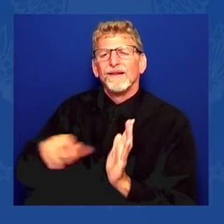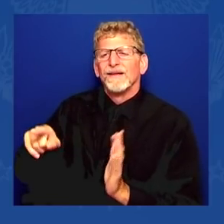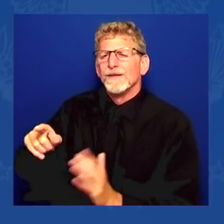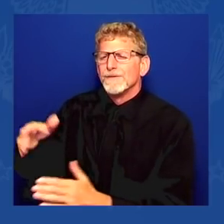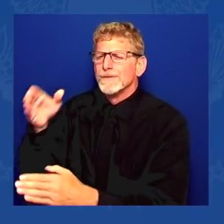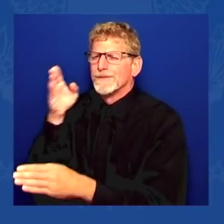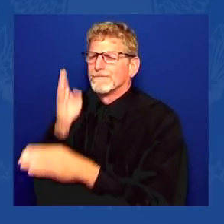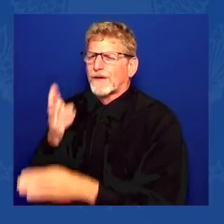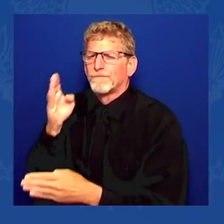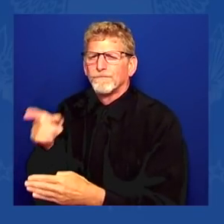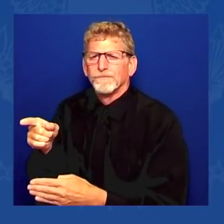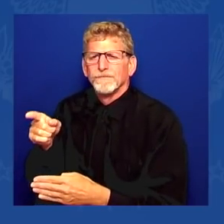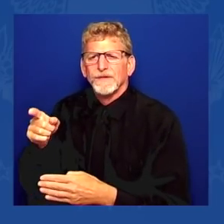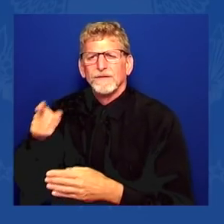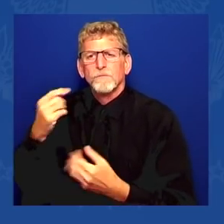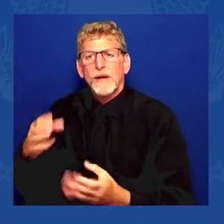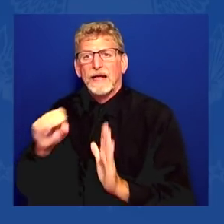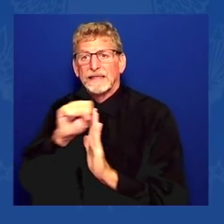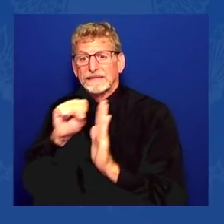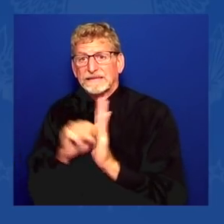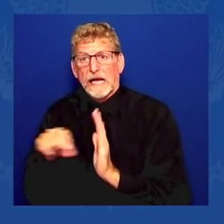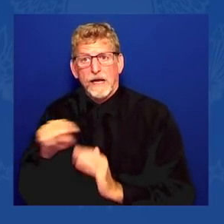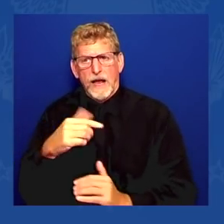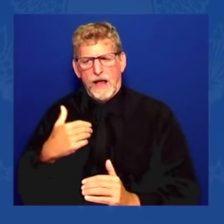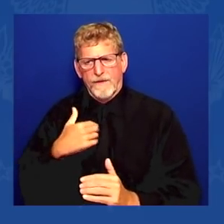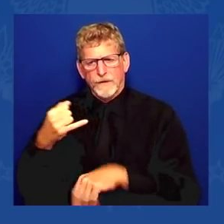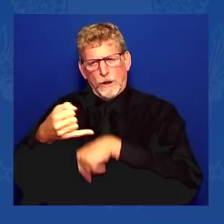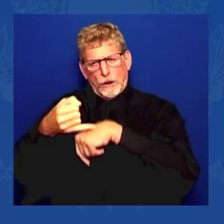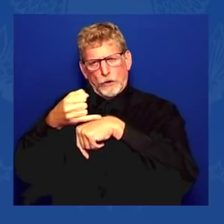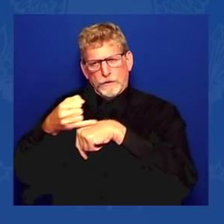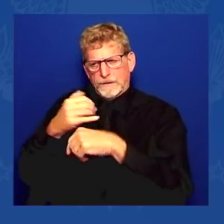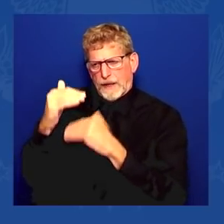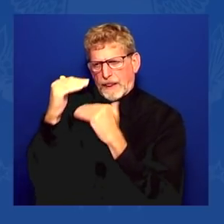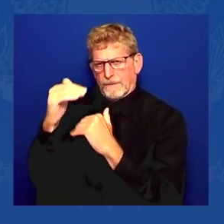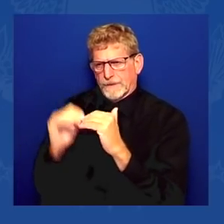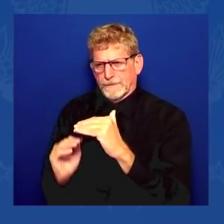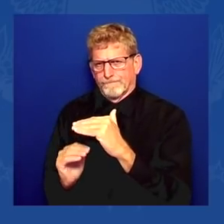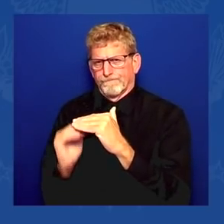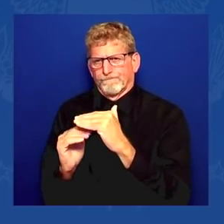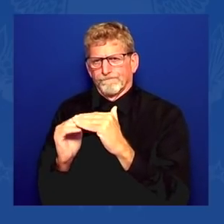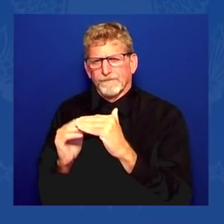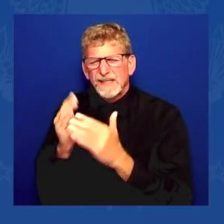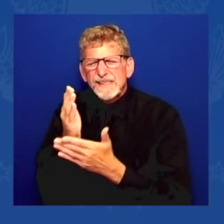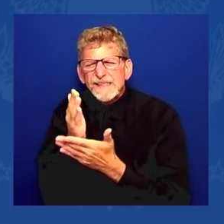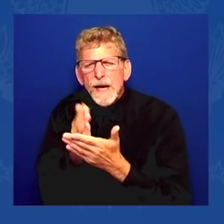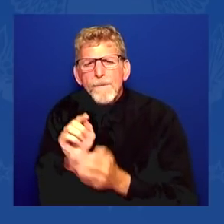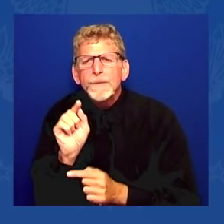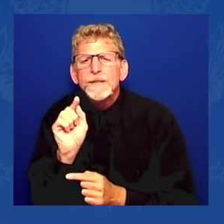but some loan sharks and online lenders have figured out how to get around these limits and --